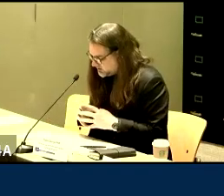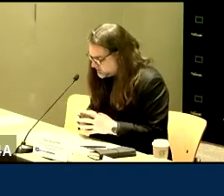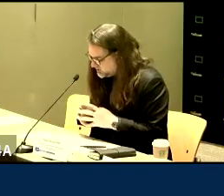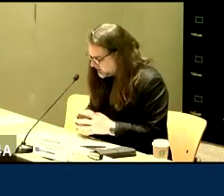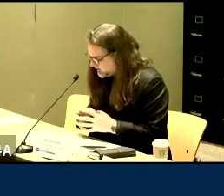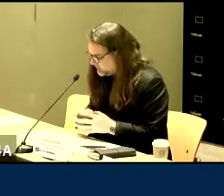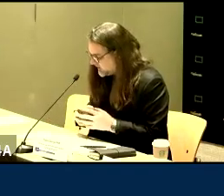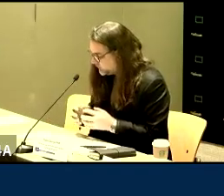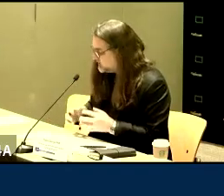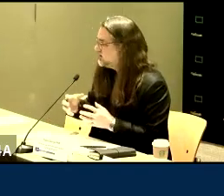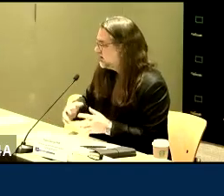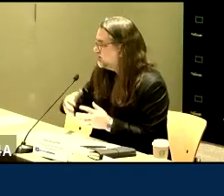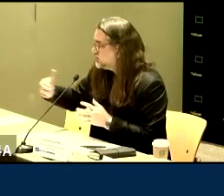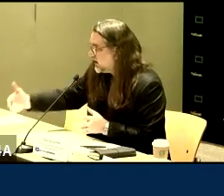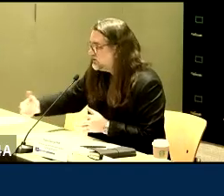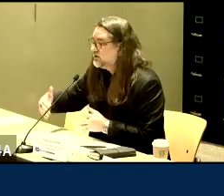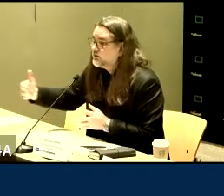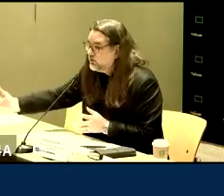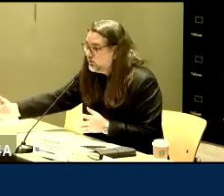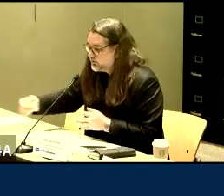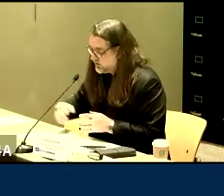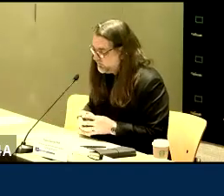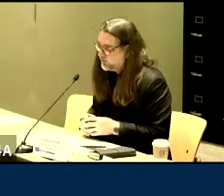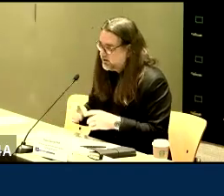and generate better risk assessment strategies and tools going forward.